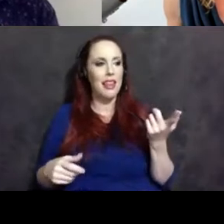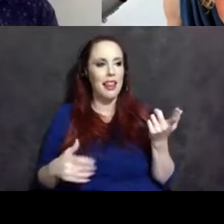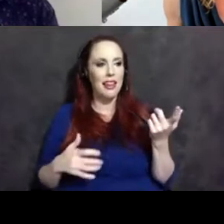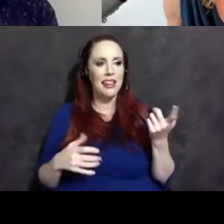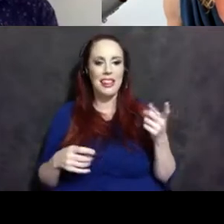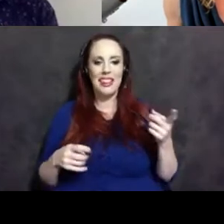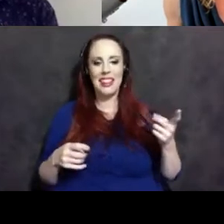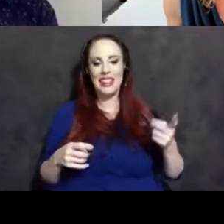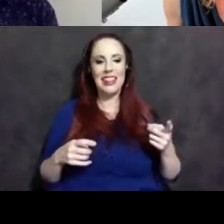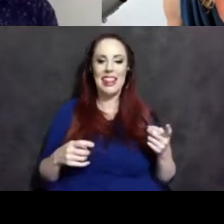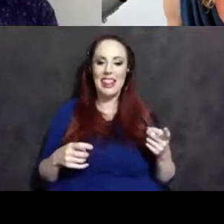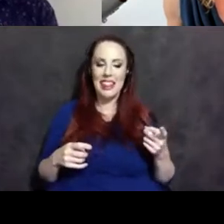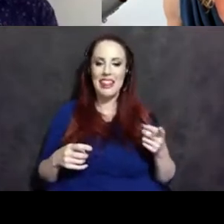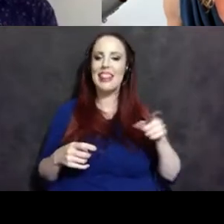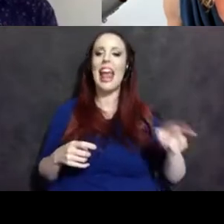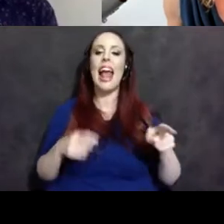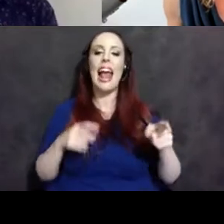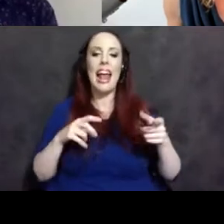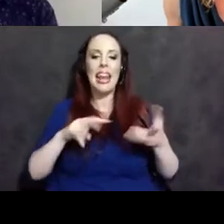defining what they think violence is.